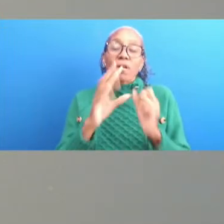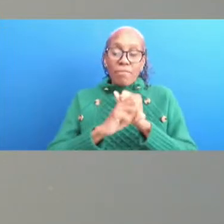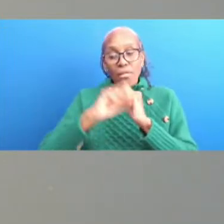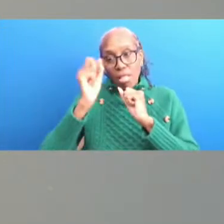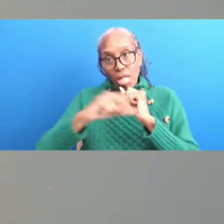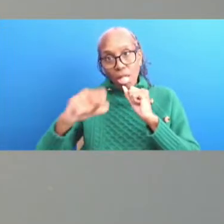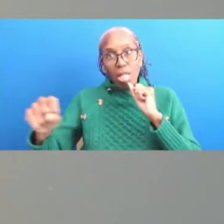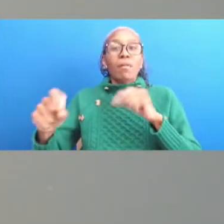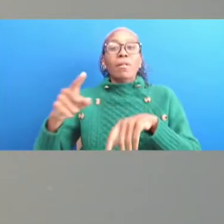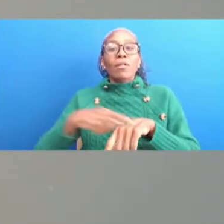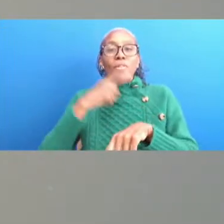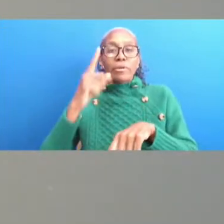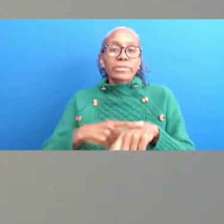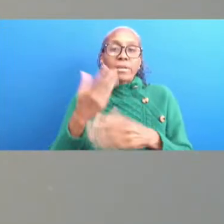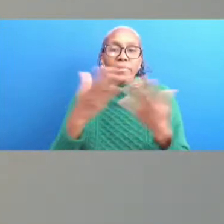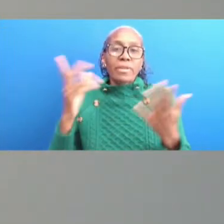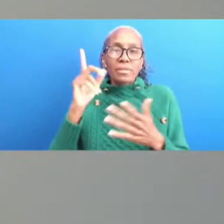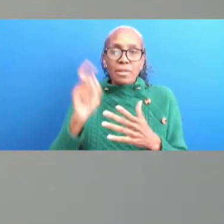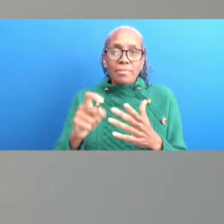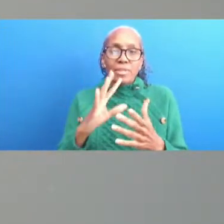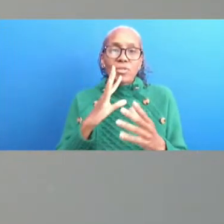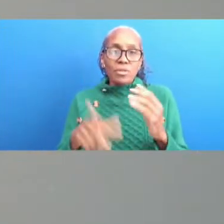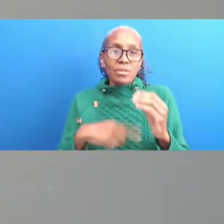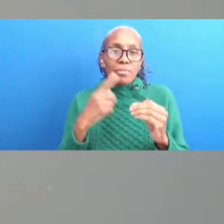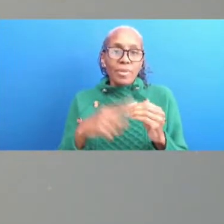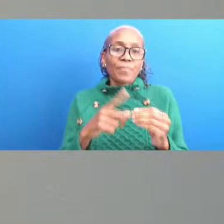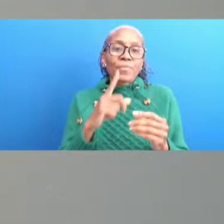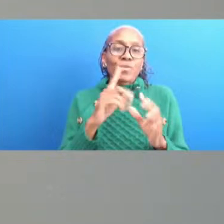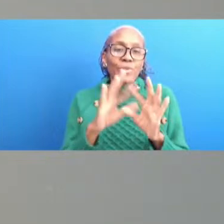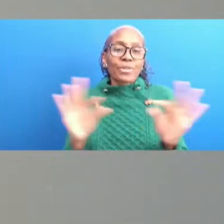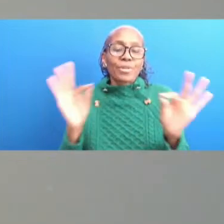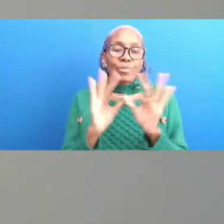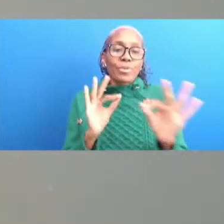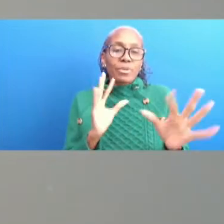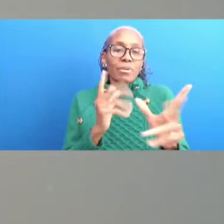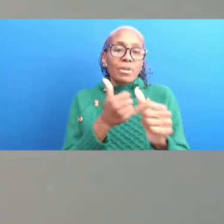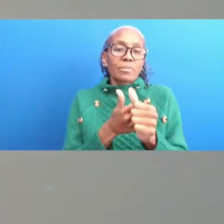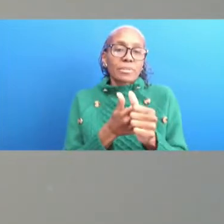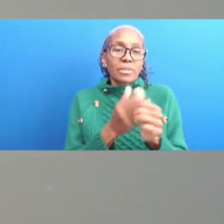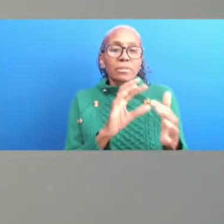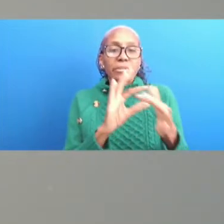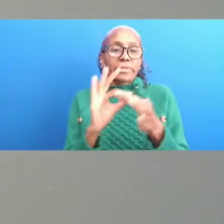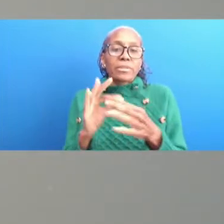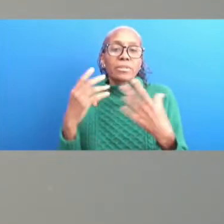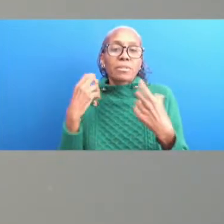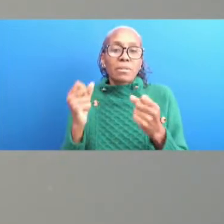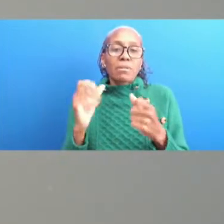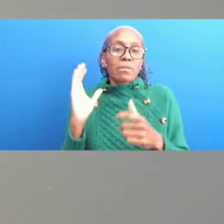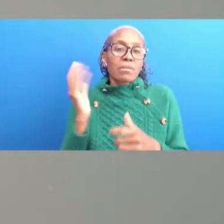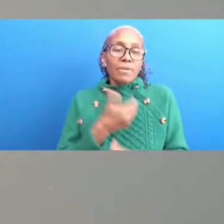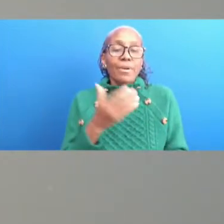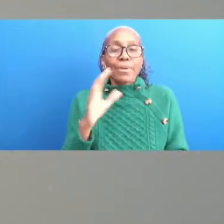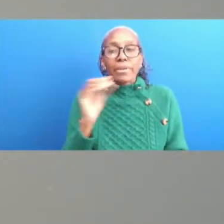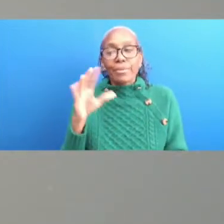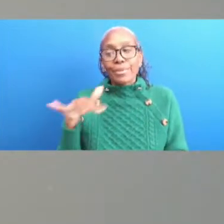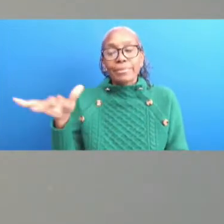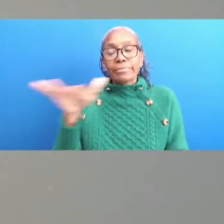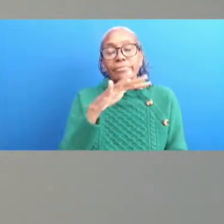ONCE A YEAR I COME AND TALK FOR